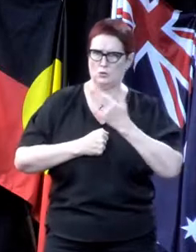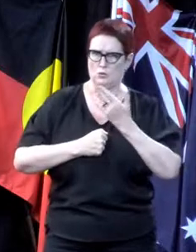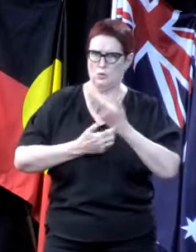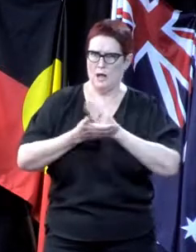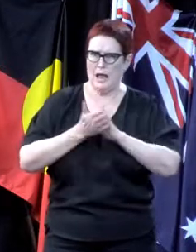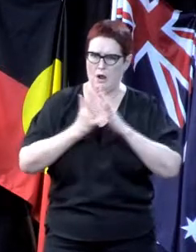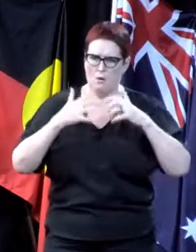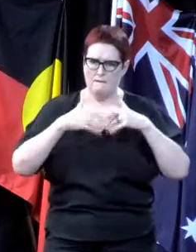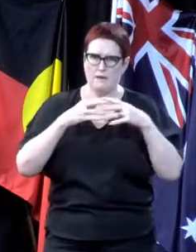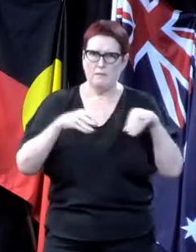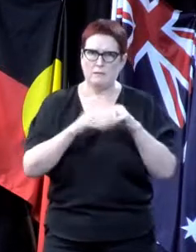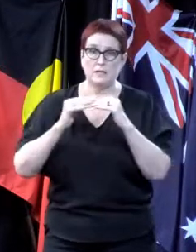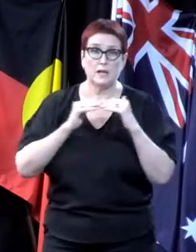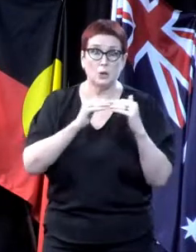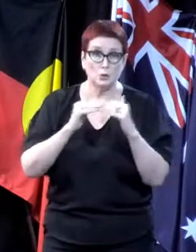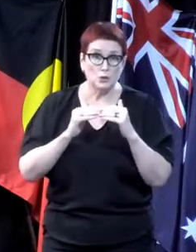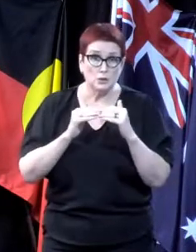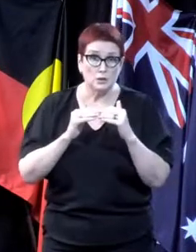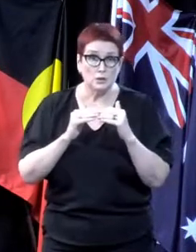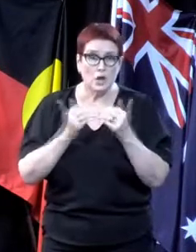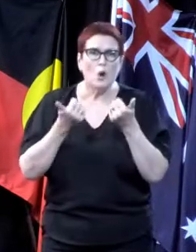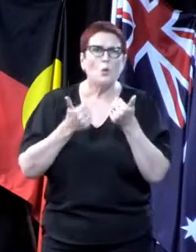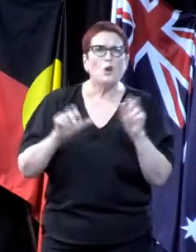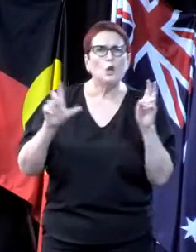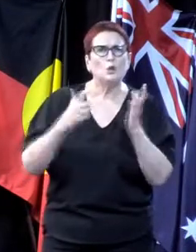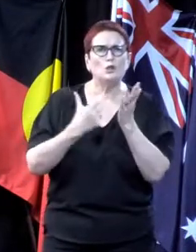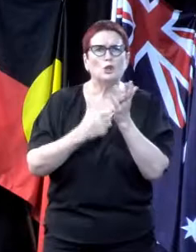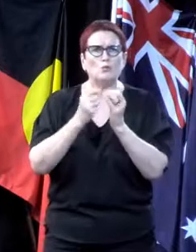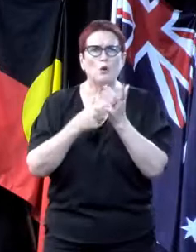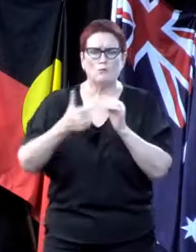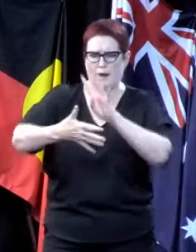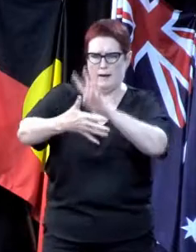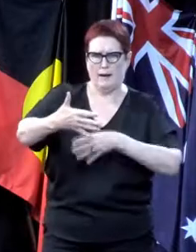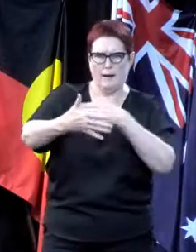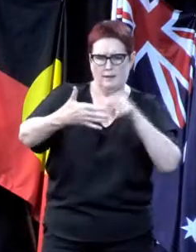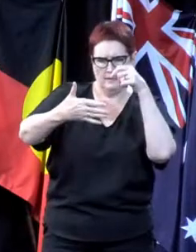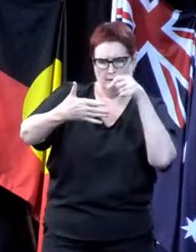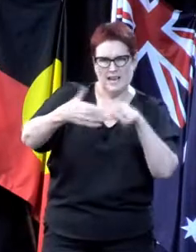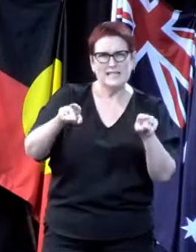by using a schooling rubric similar to the Signpost that showed